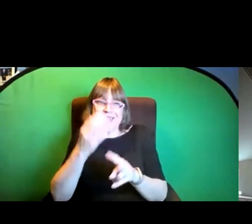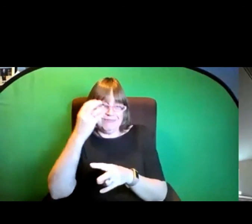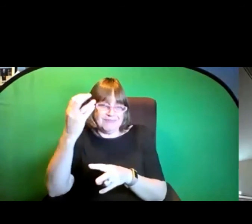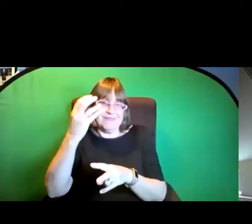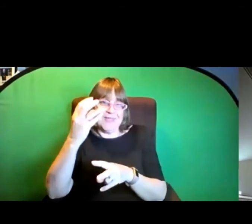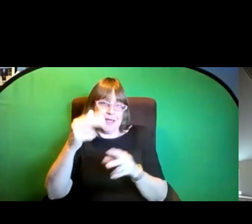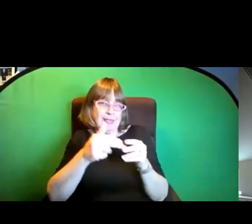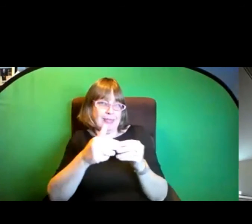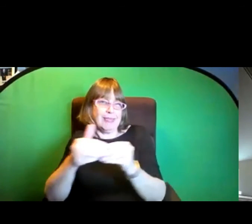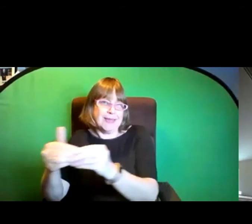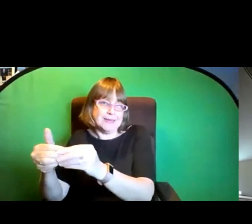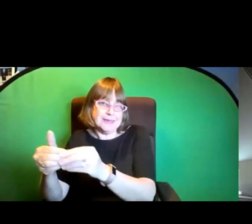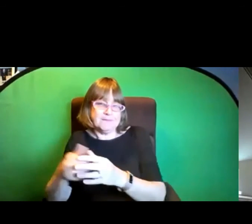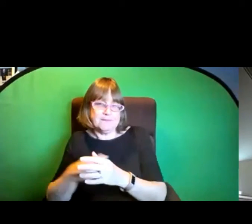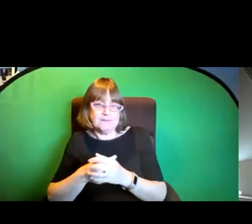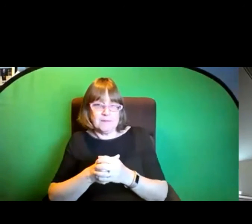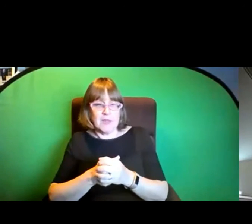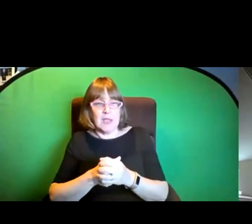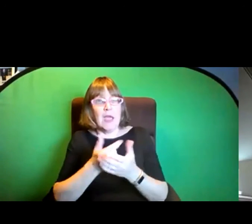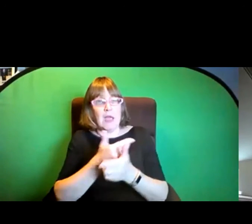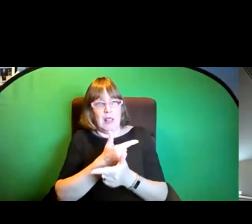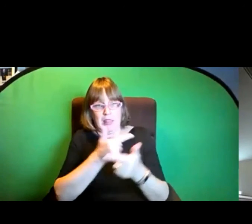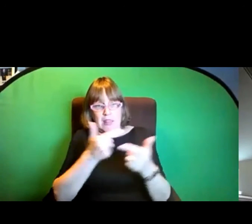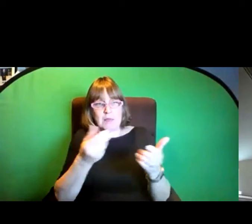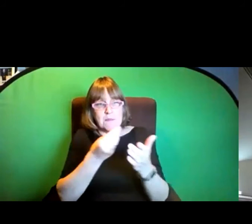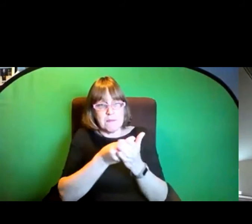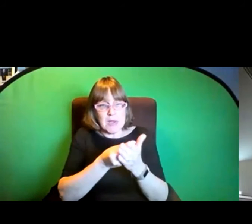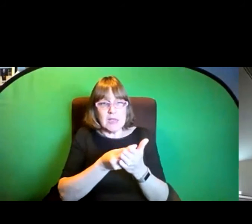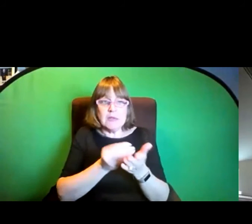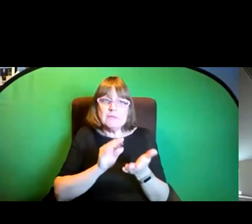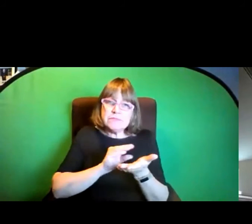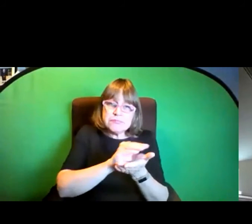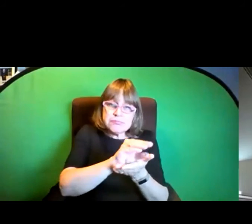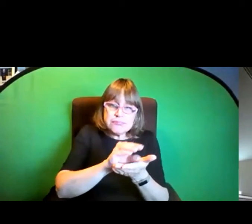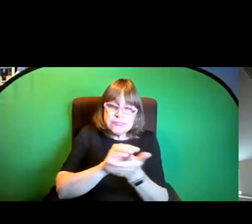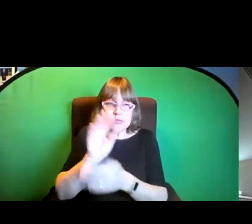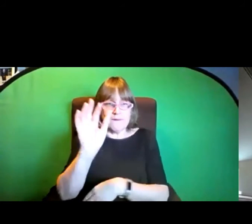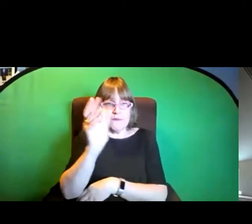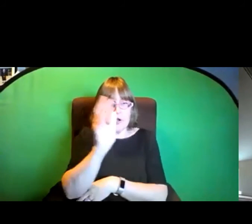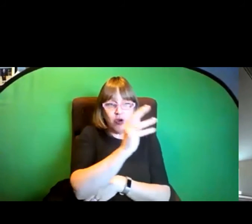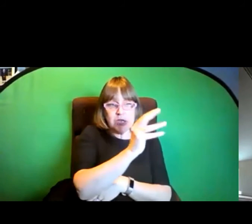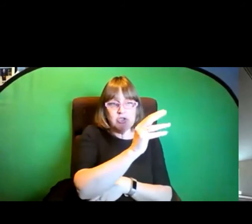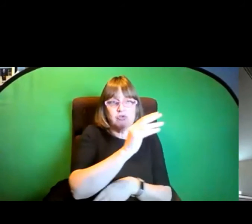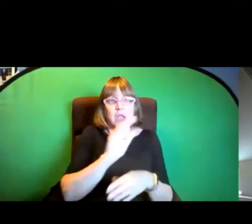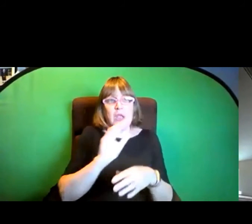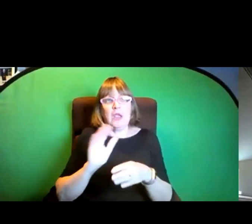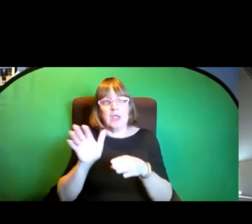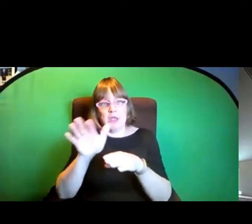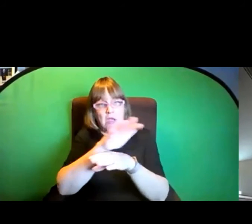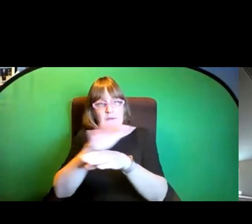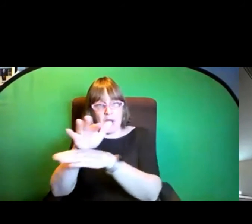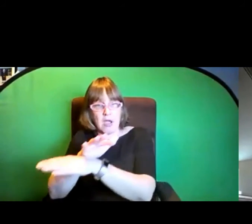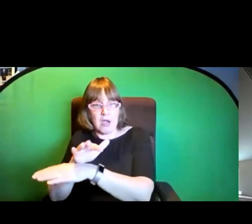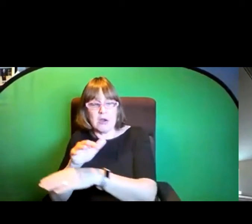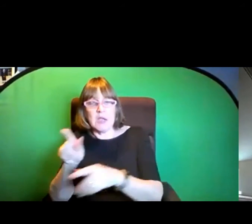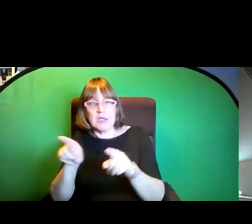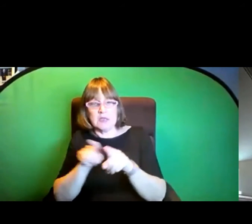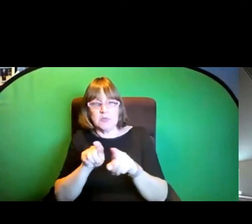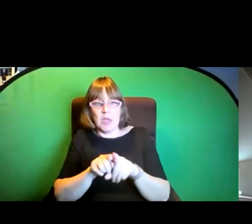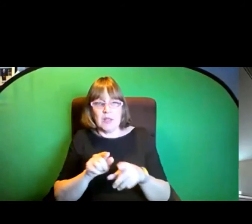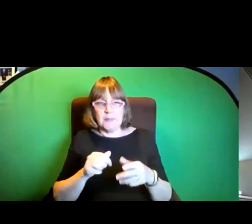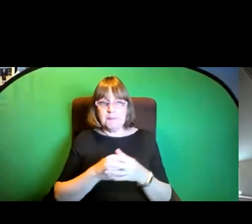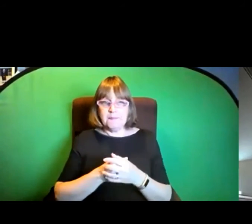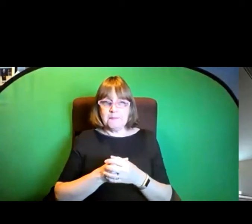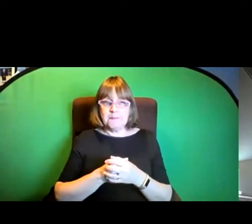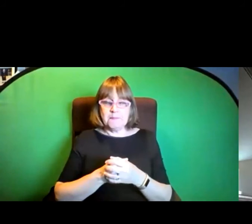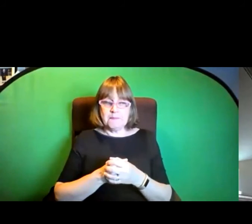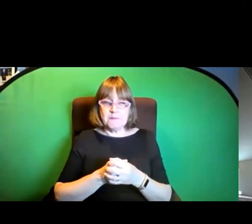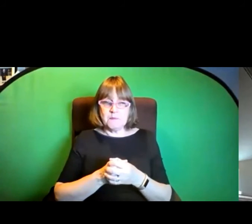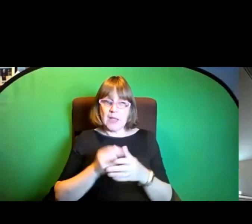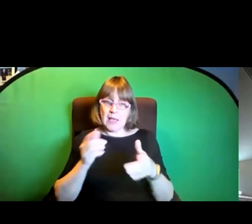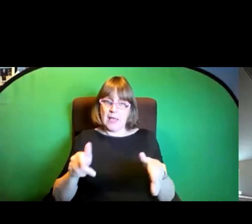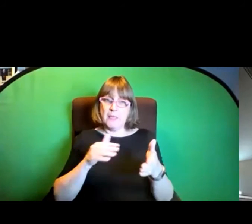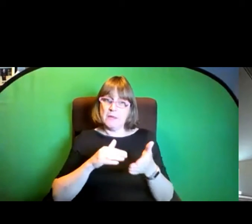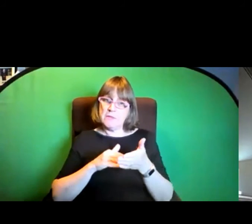large amounts need to go into expanding forest cover and that at the moment what we see is